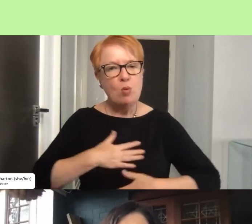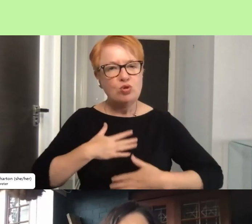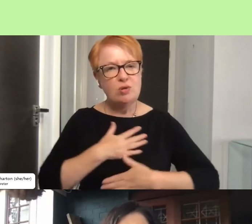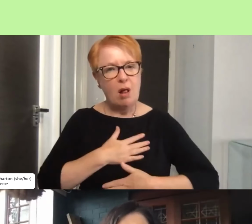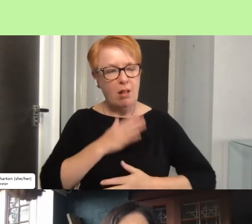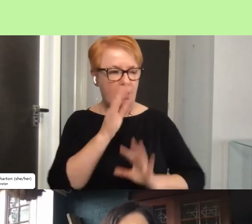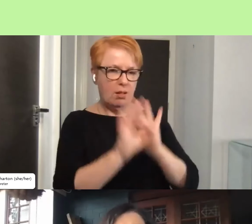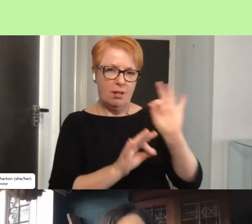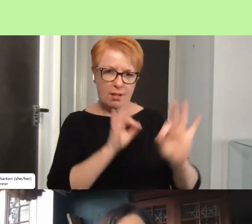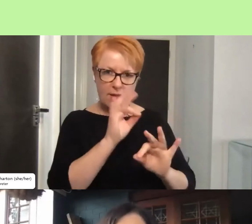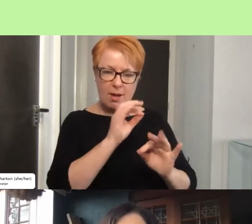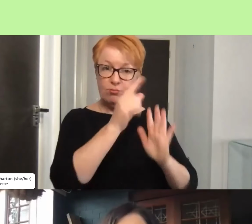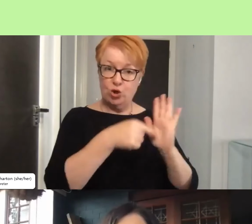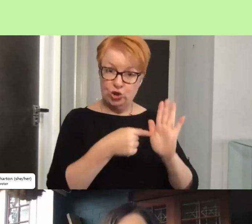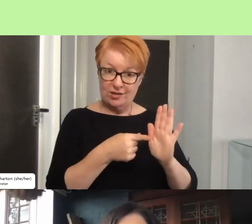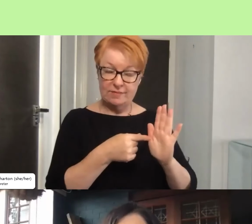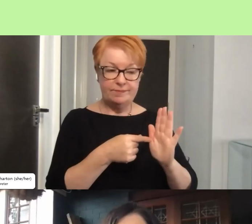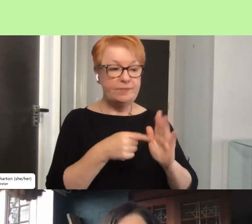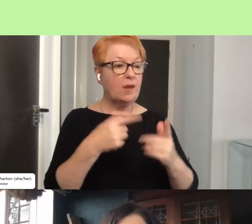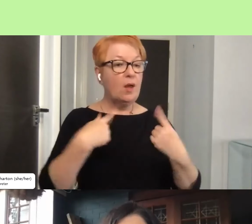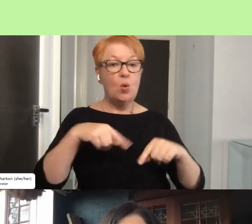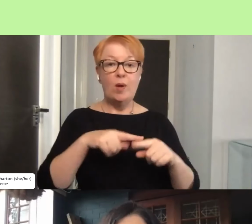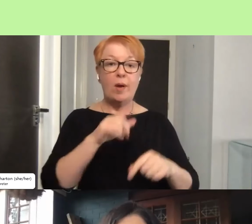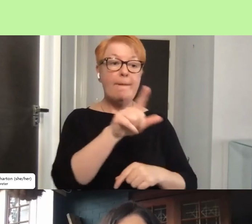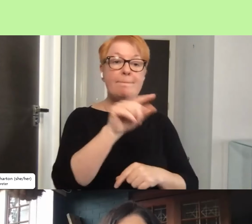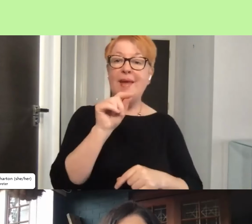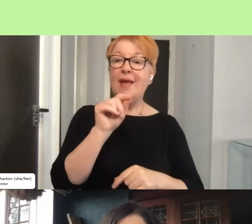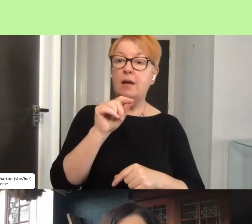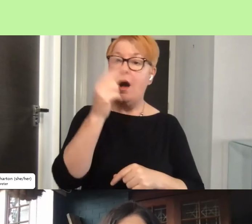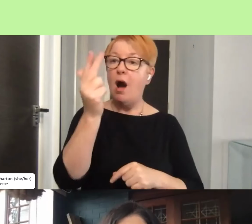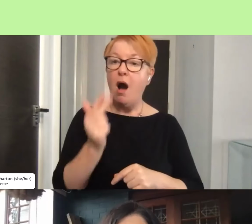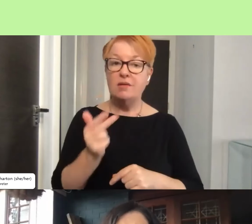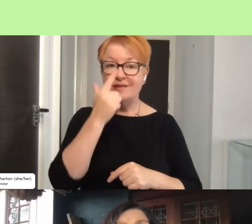and then we would select an artist that would actually be able to speak to those needs.